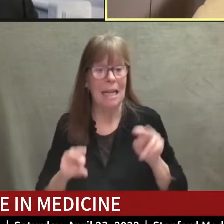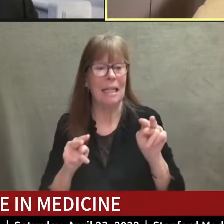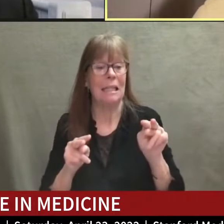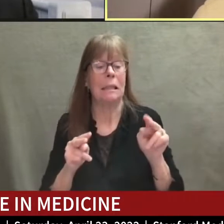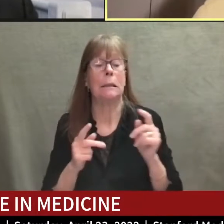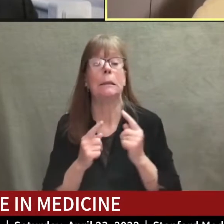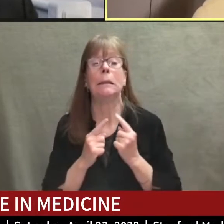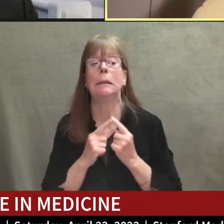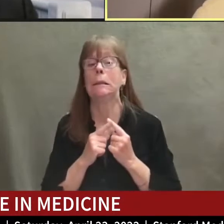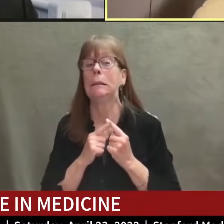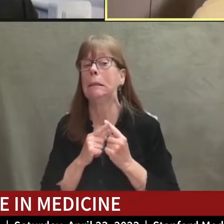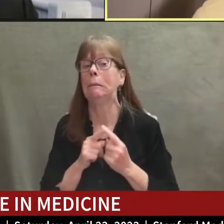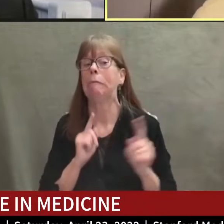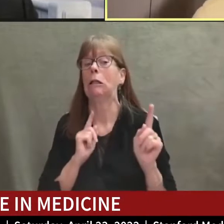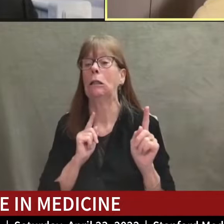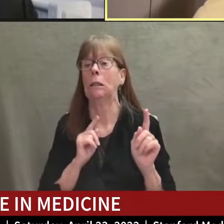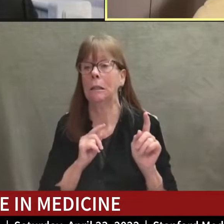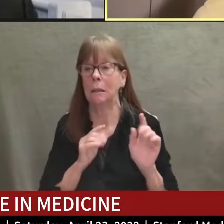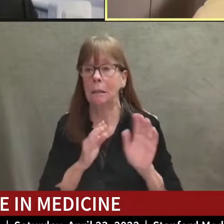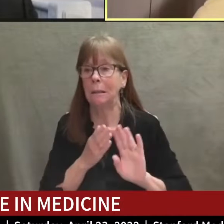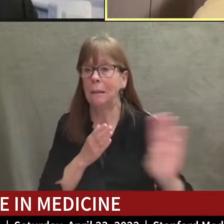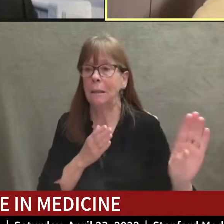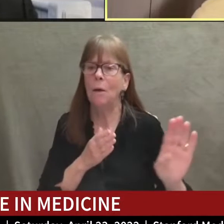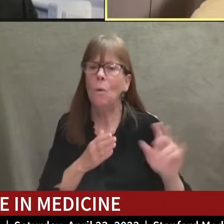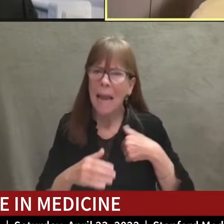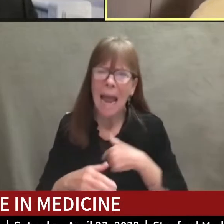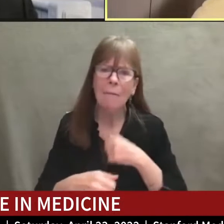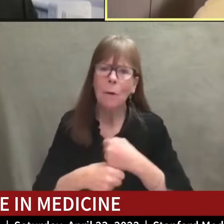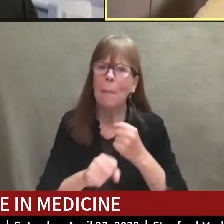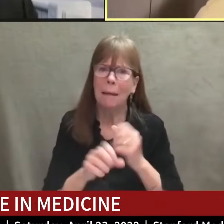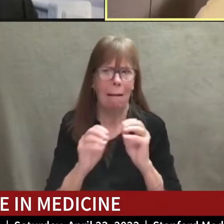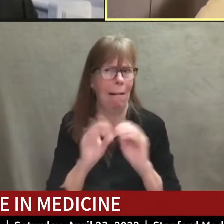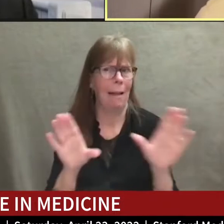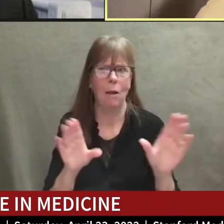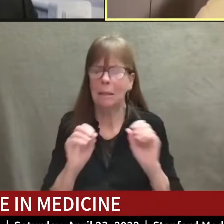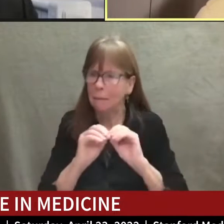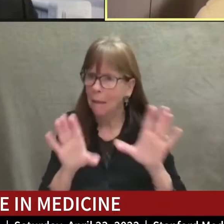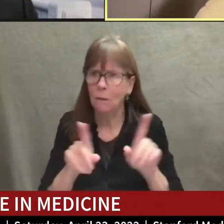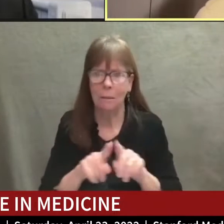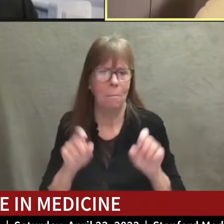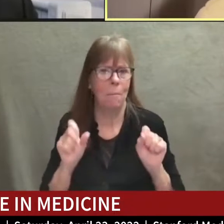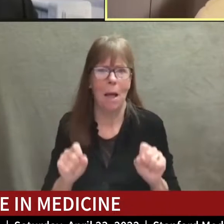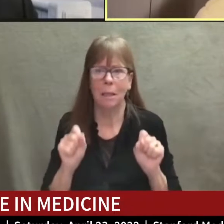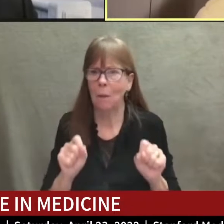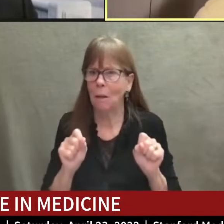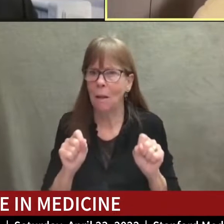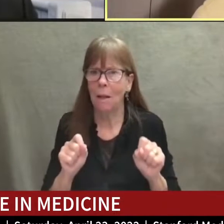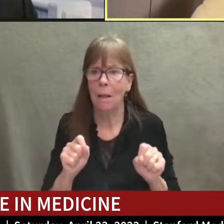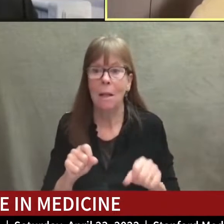you know, make that as explicit as possible. That you know, medical racism is a real thing,